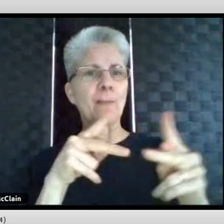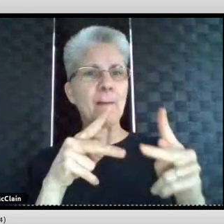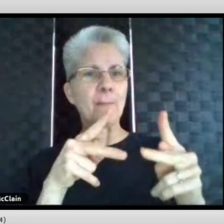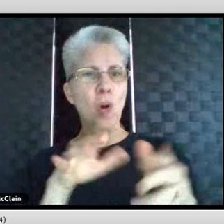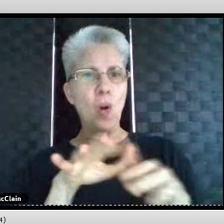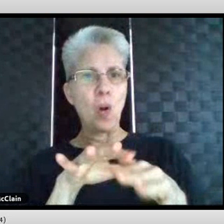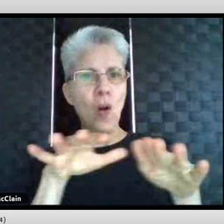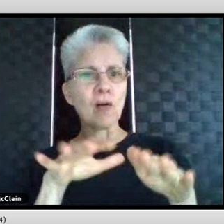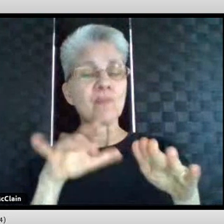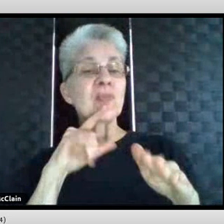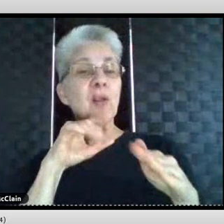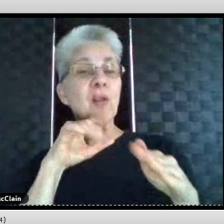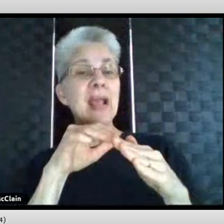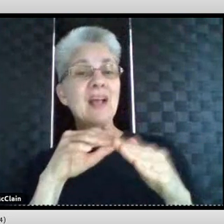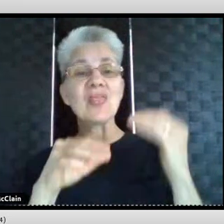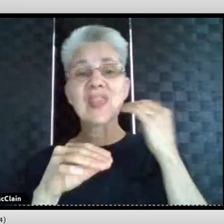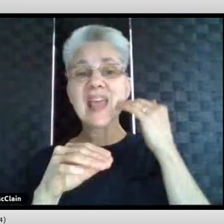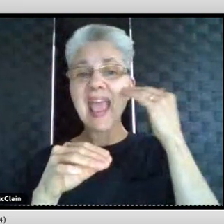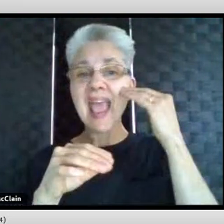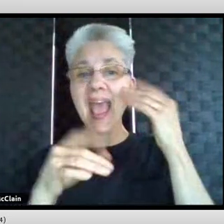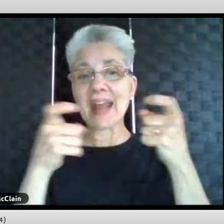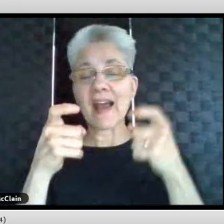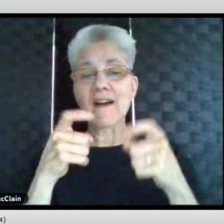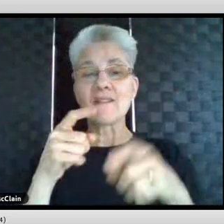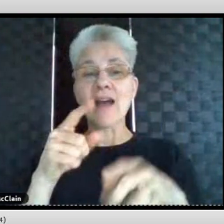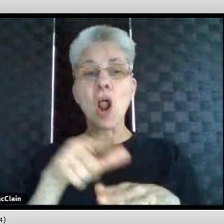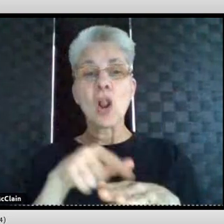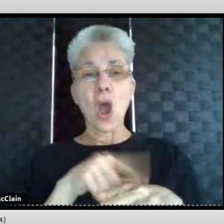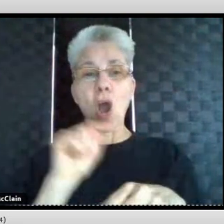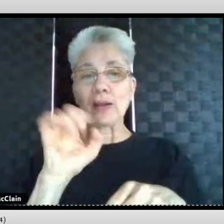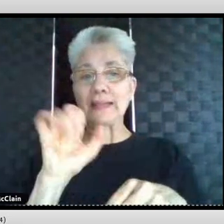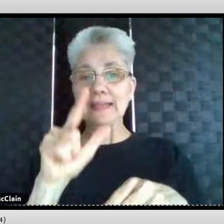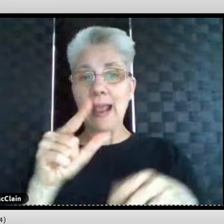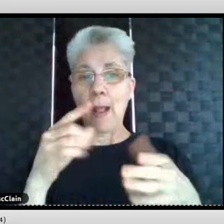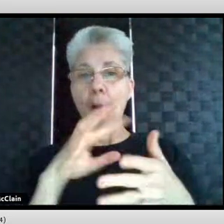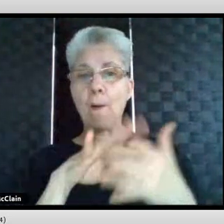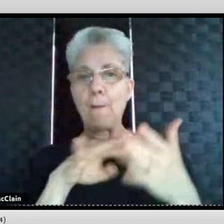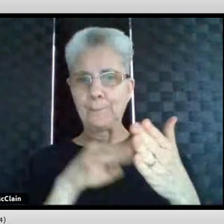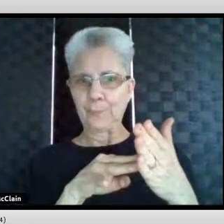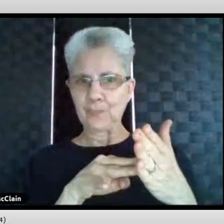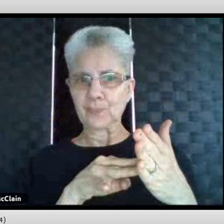that are in the head of our long tail marketing graphic. Of course we're going to do that.